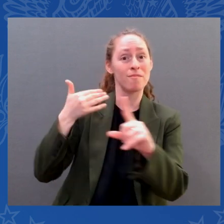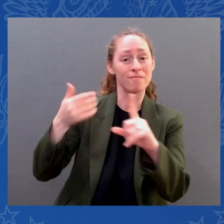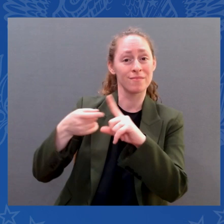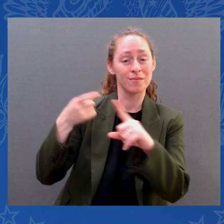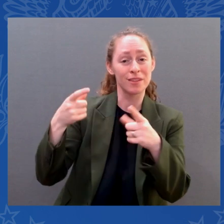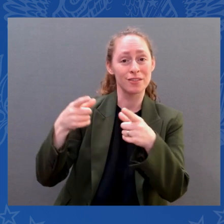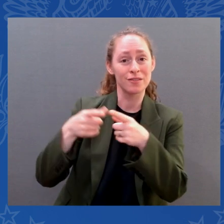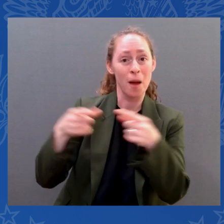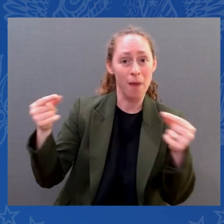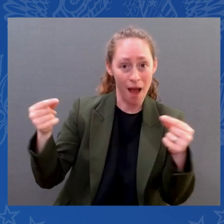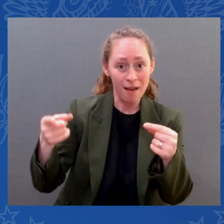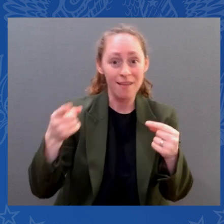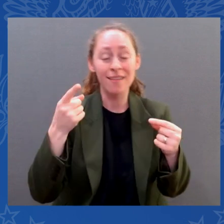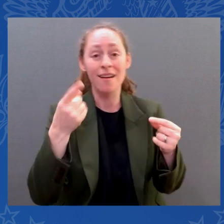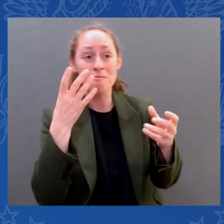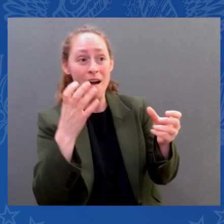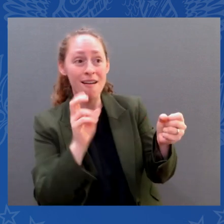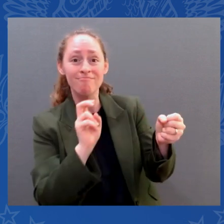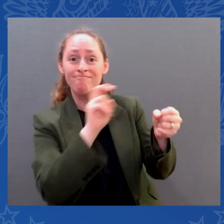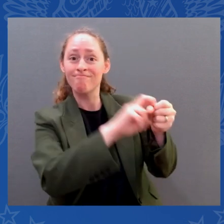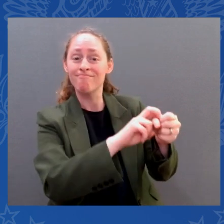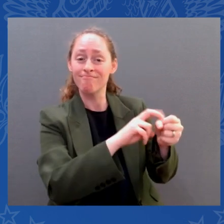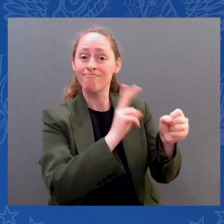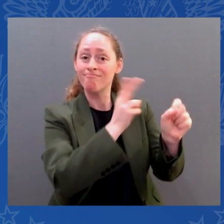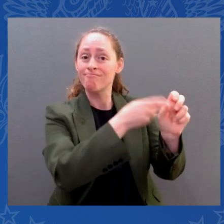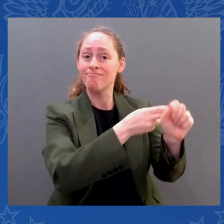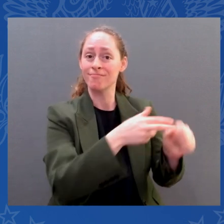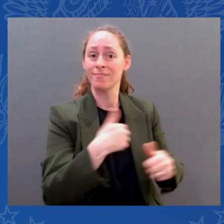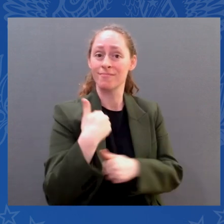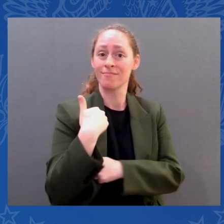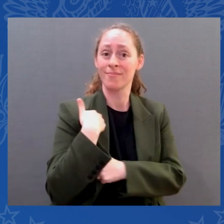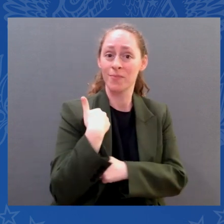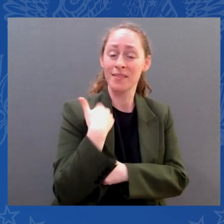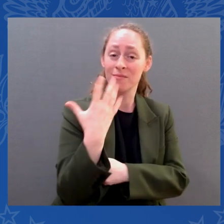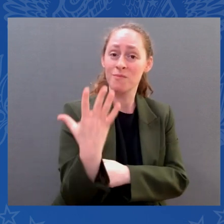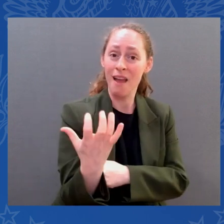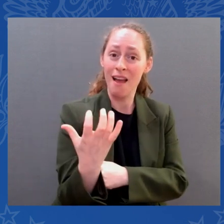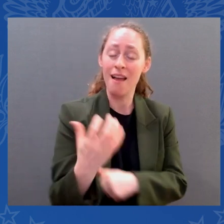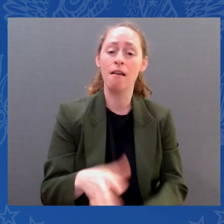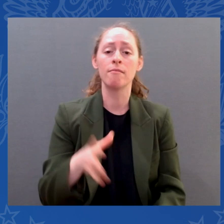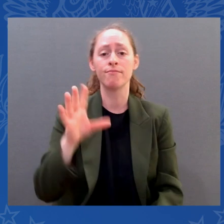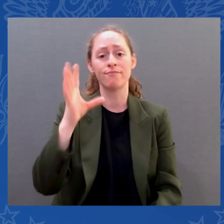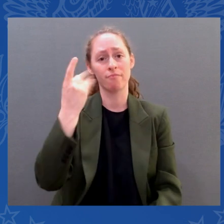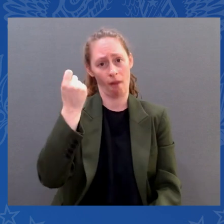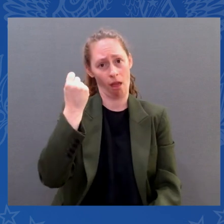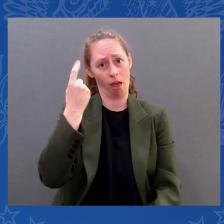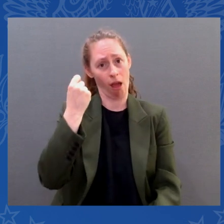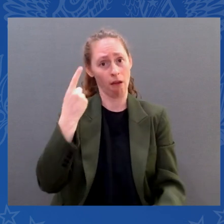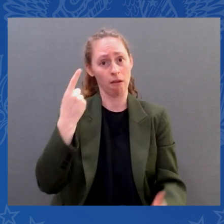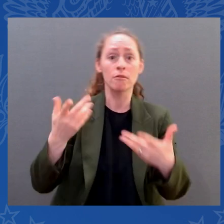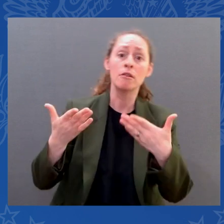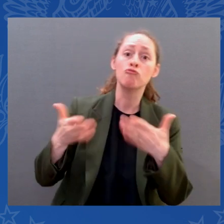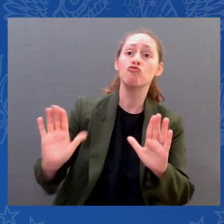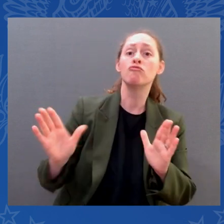who had to fight to enlist in the United States military out of high school. Danny would recall what his father told him.